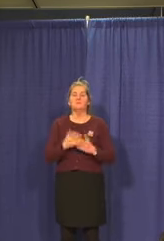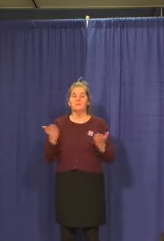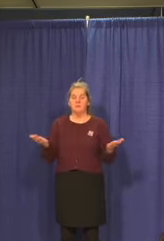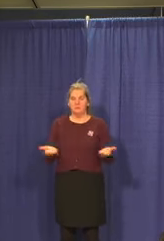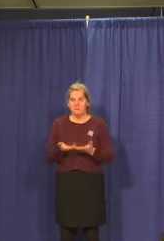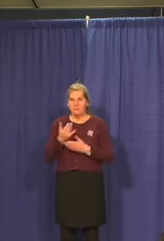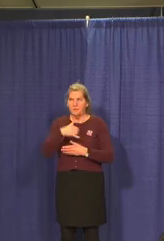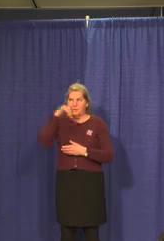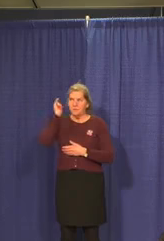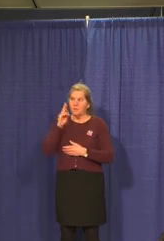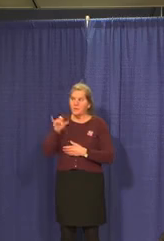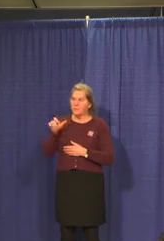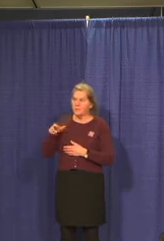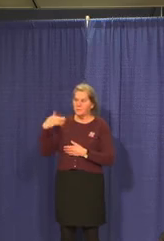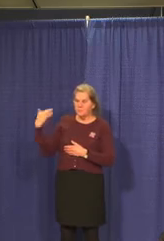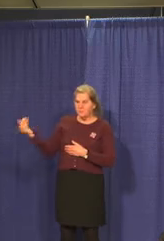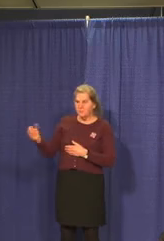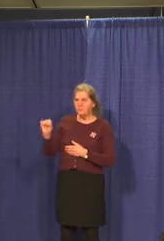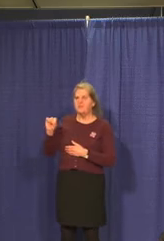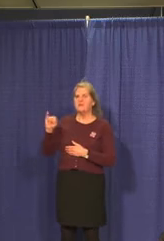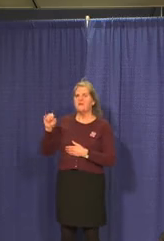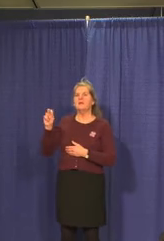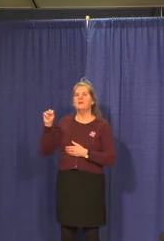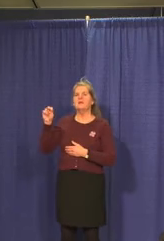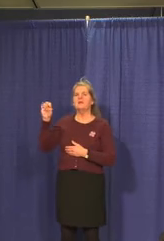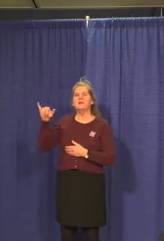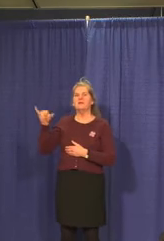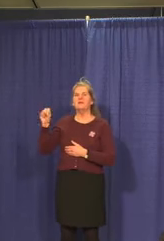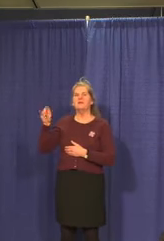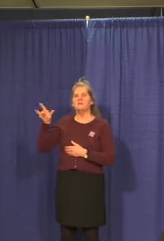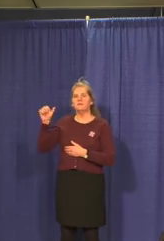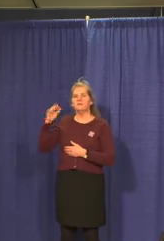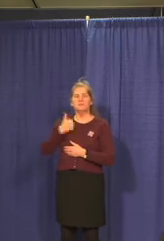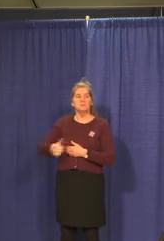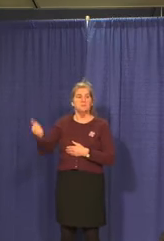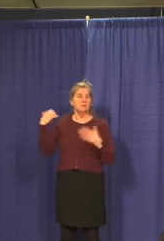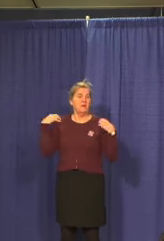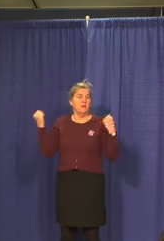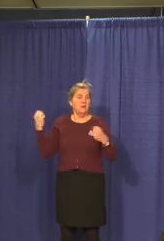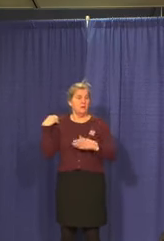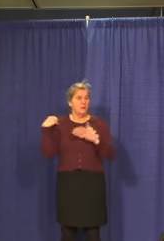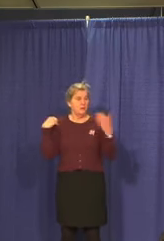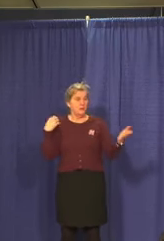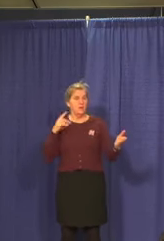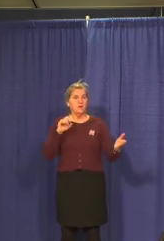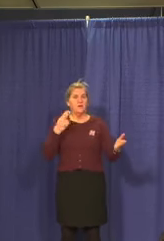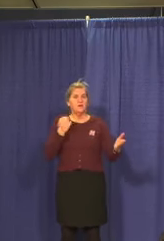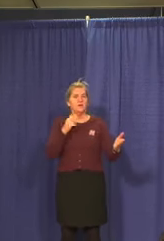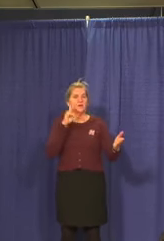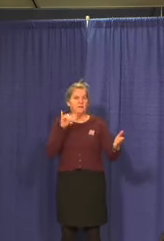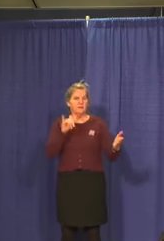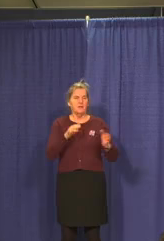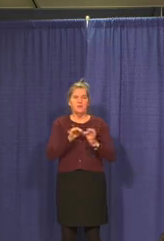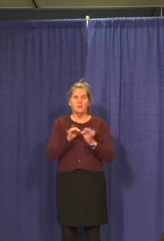WE ARE JOINED BY YUKON'S PREMIER, THE HONOURABLE SANDY SILVER AND THE CHIEF MEDICAL OFFICER OF HEALTH. OUR SIGN LANGUAGE INTERPRETATION